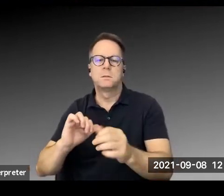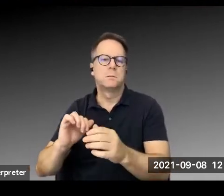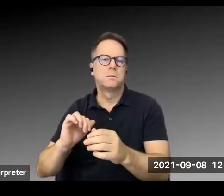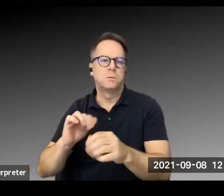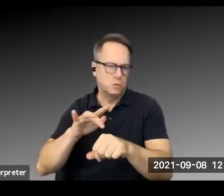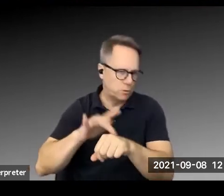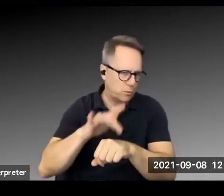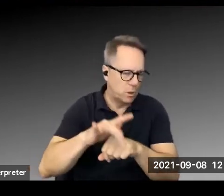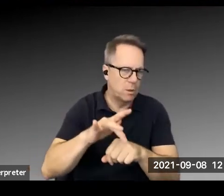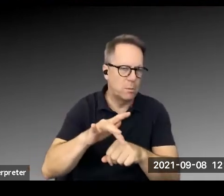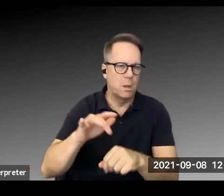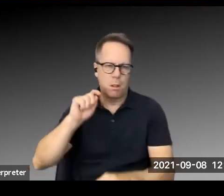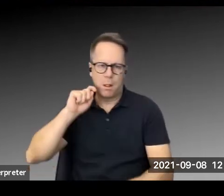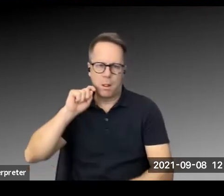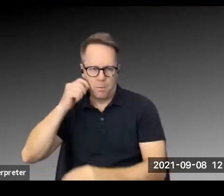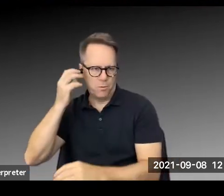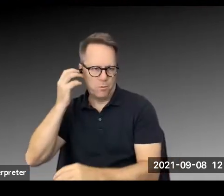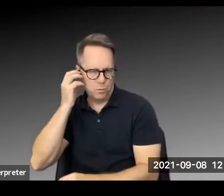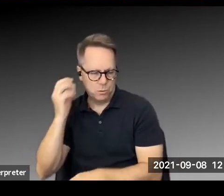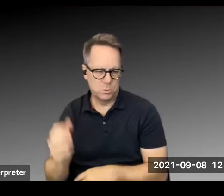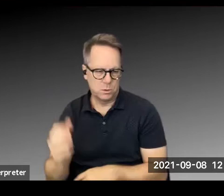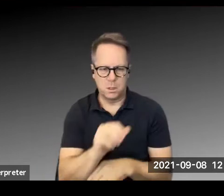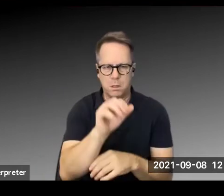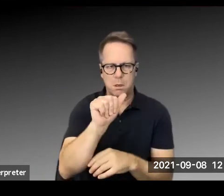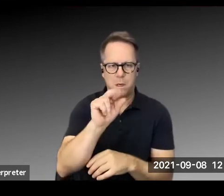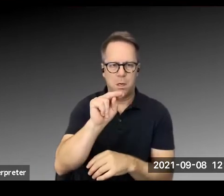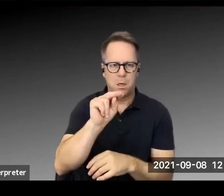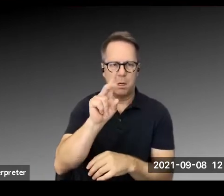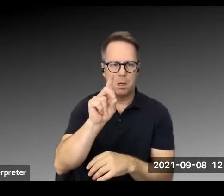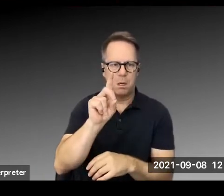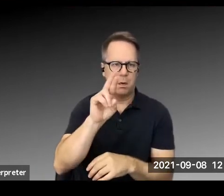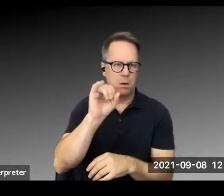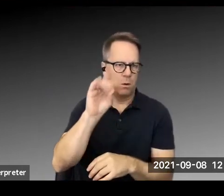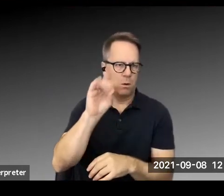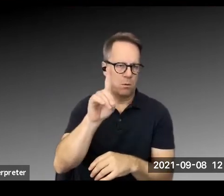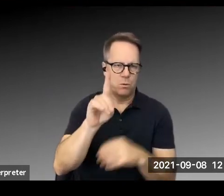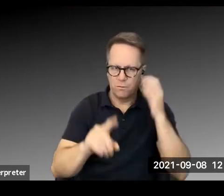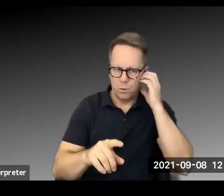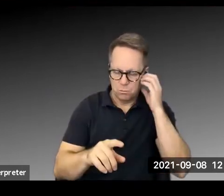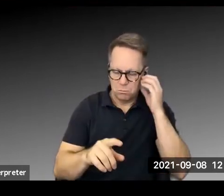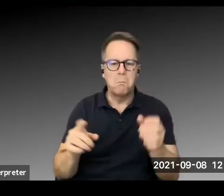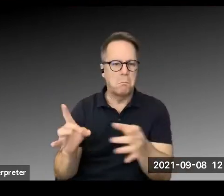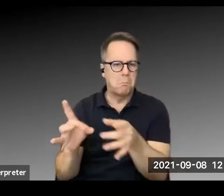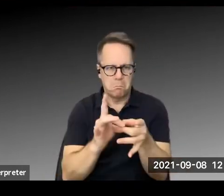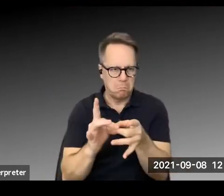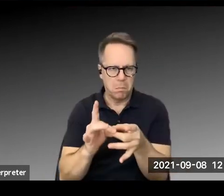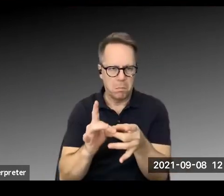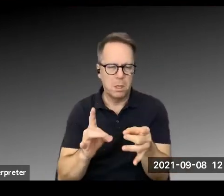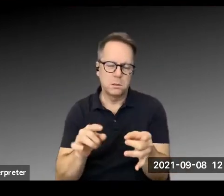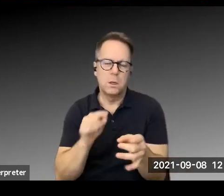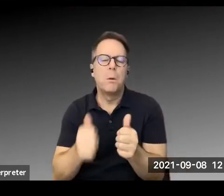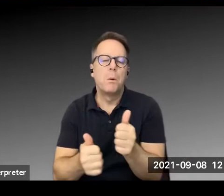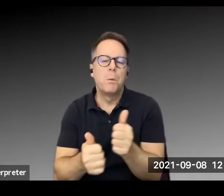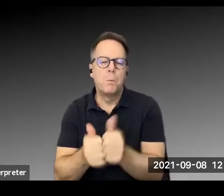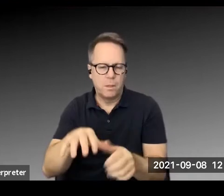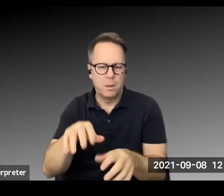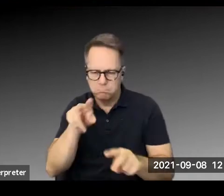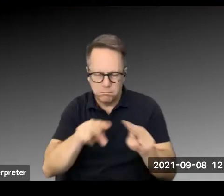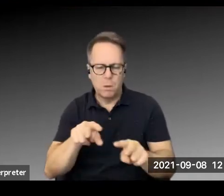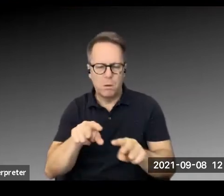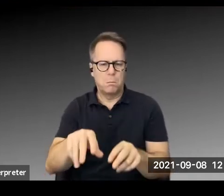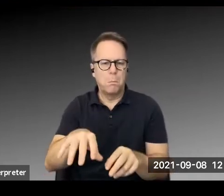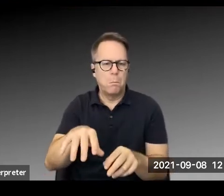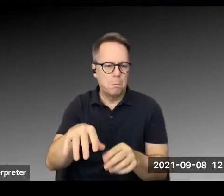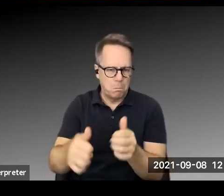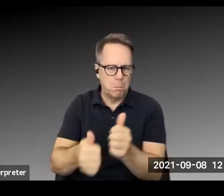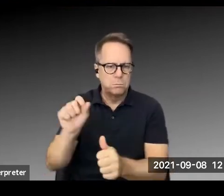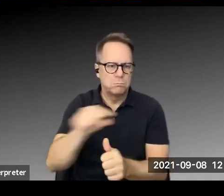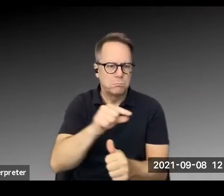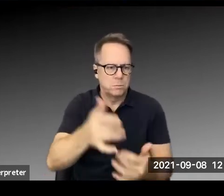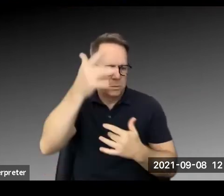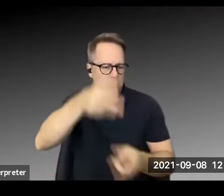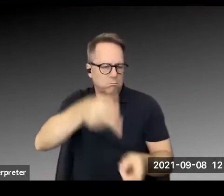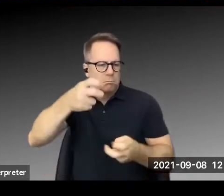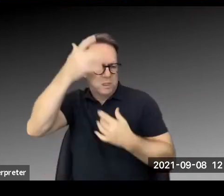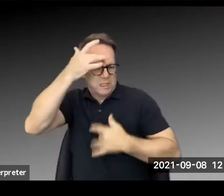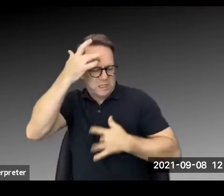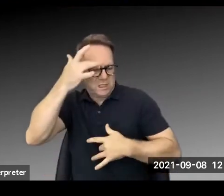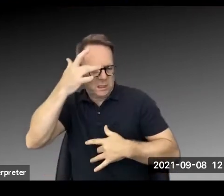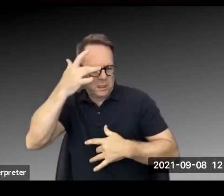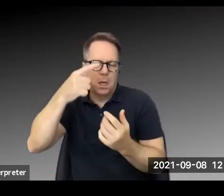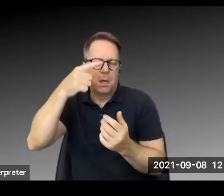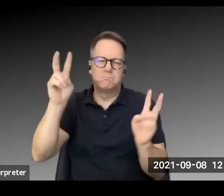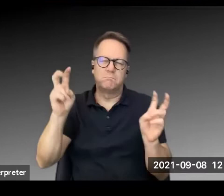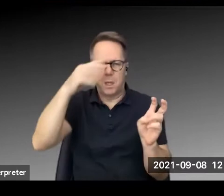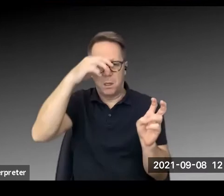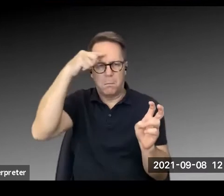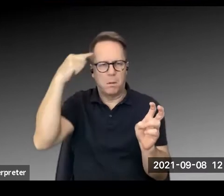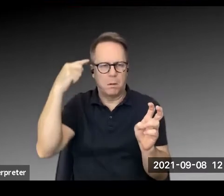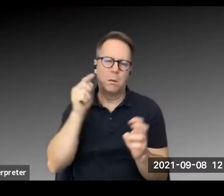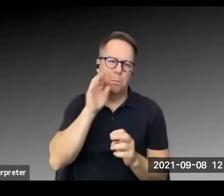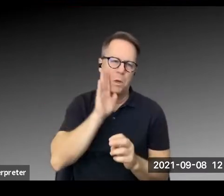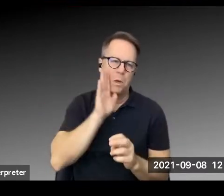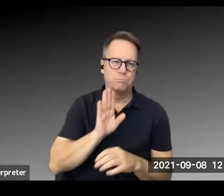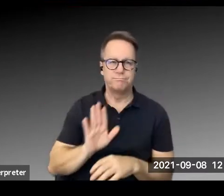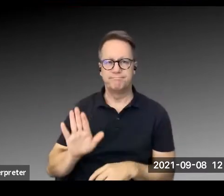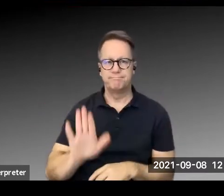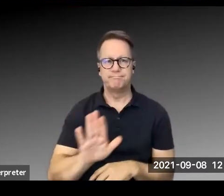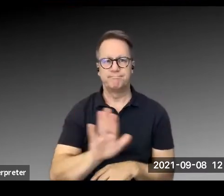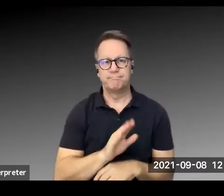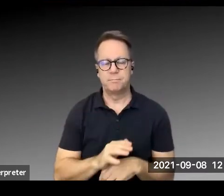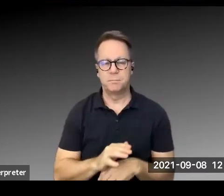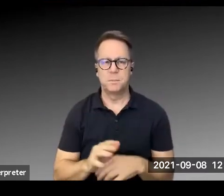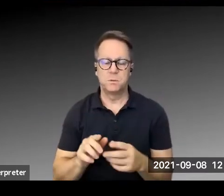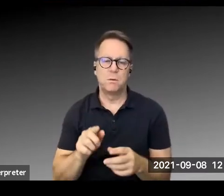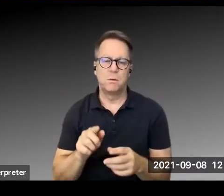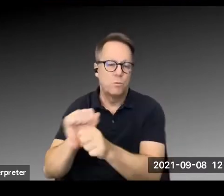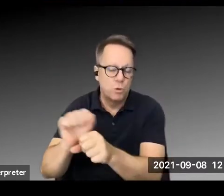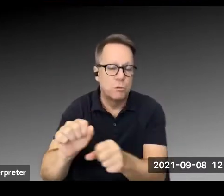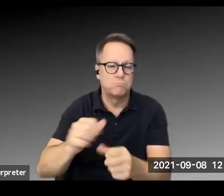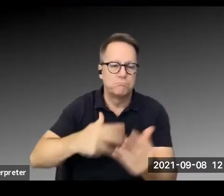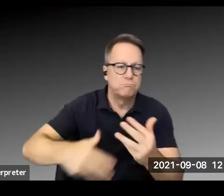Most of the people who were falling to the disease were part of black and brown communities in the United States, particularly people who are at risk because of their occupation, and people who are in settings where there were very few opportunities to